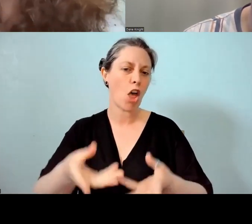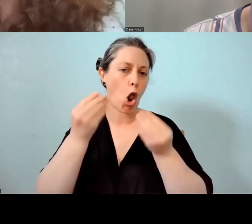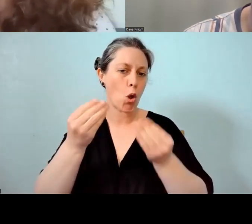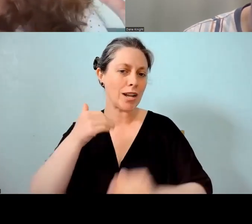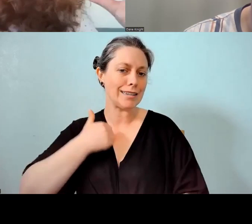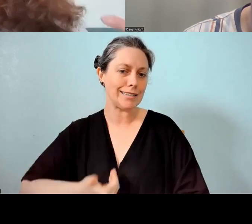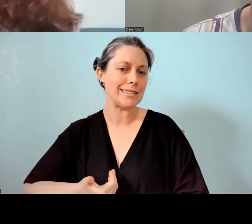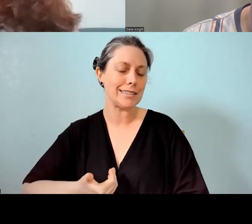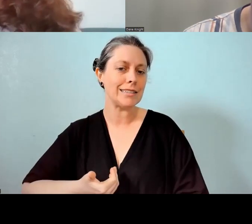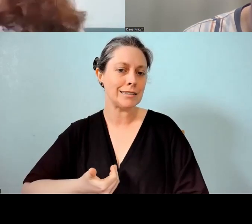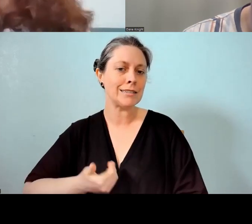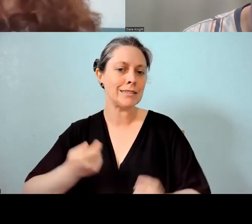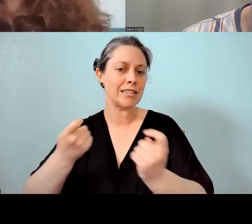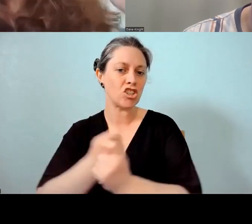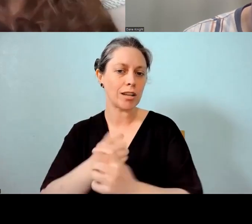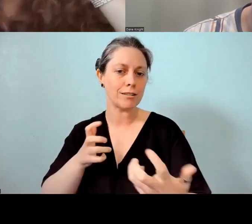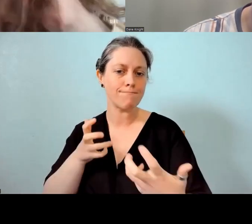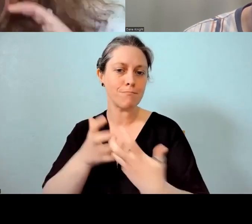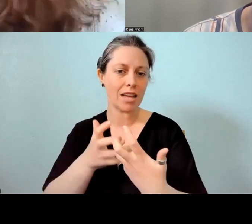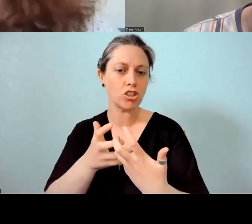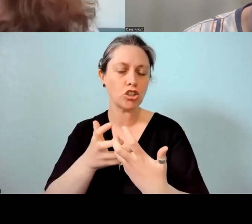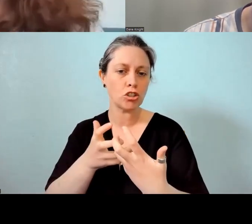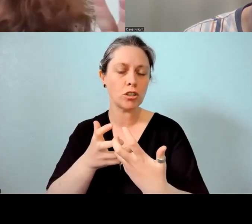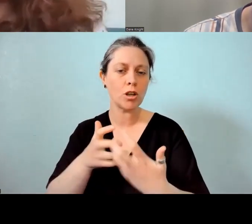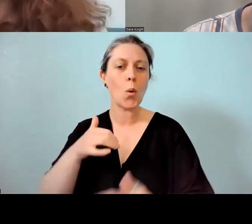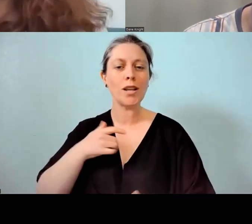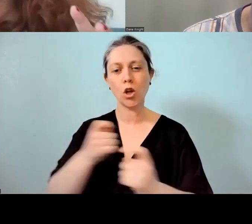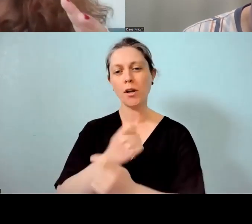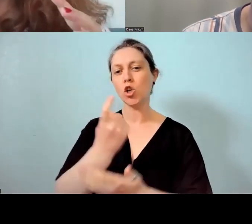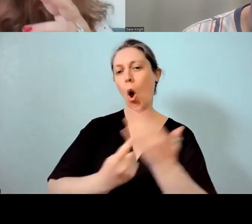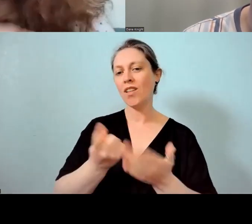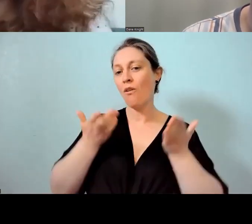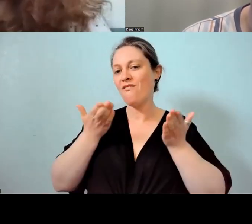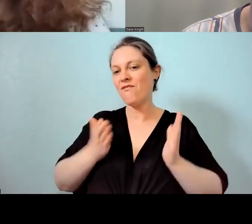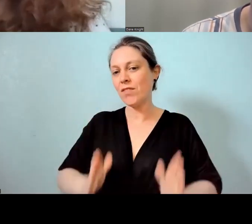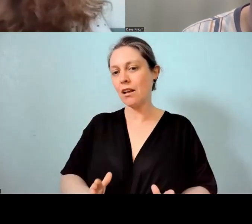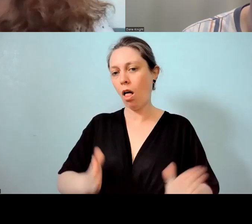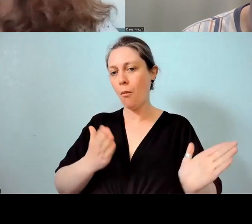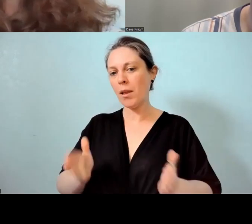talking about reasonable accommodations, not just for physical mobility and accessibility purposes,